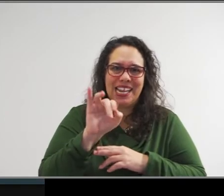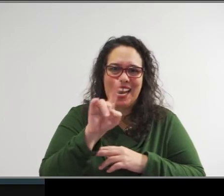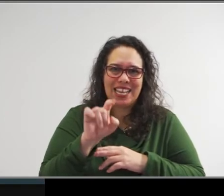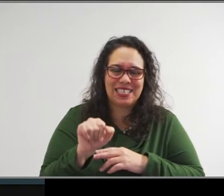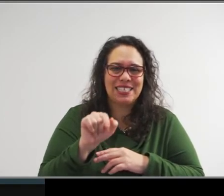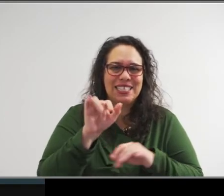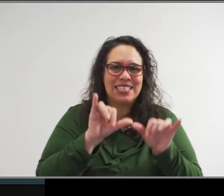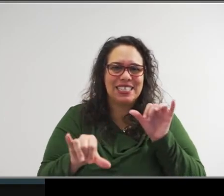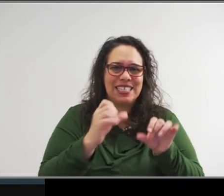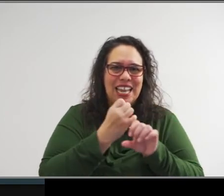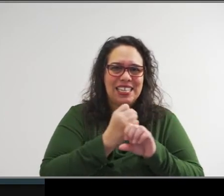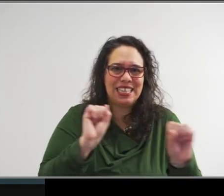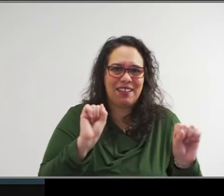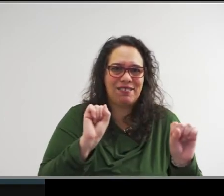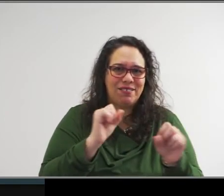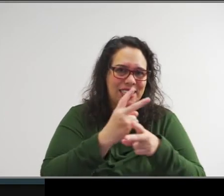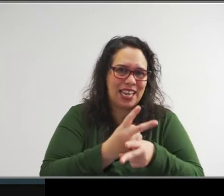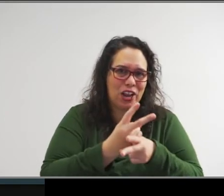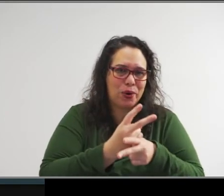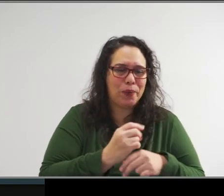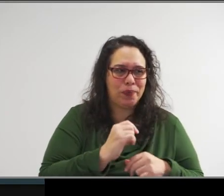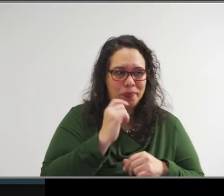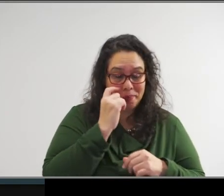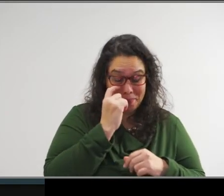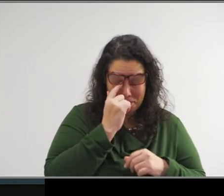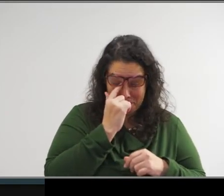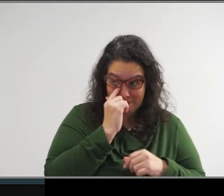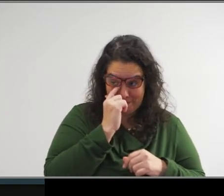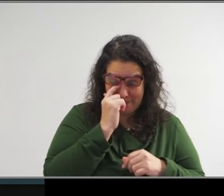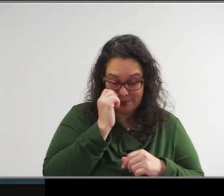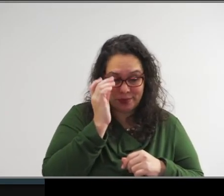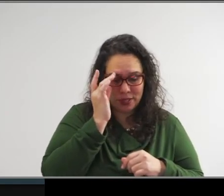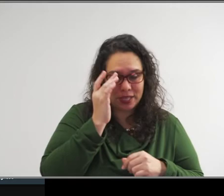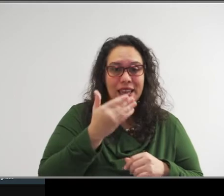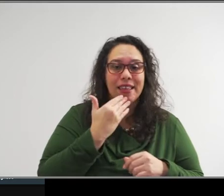take care. Thank you Mr. Miller. Mr. Otto.